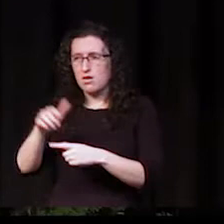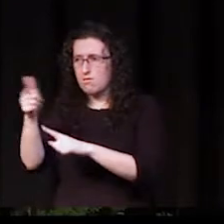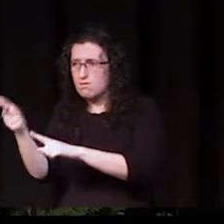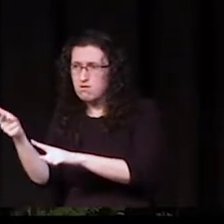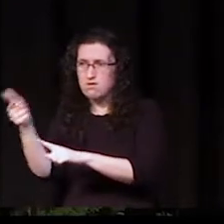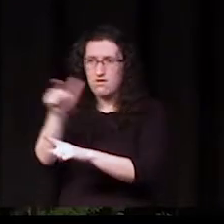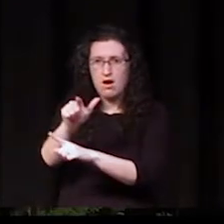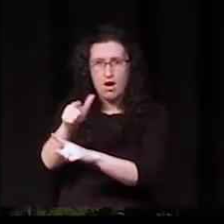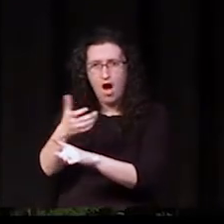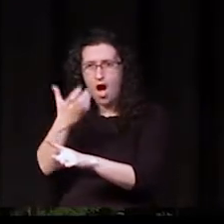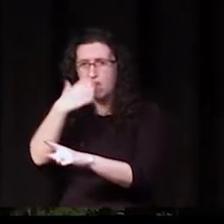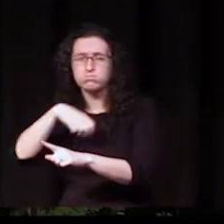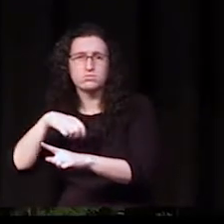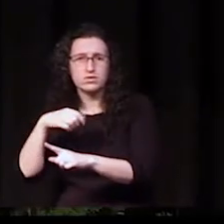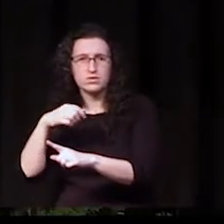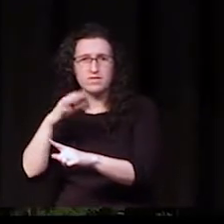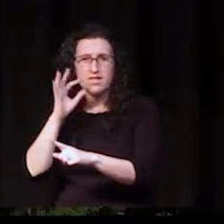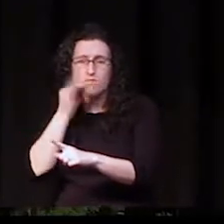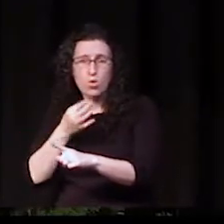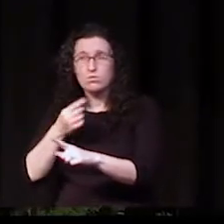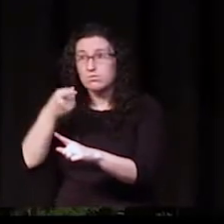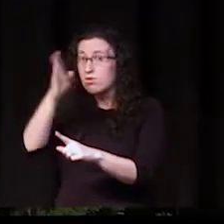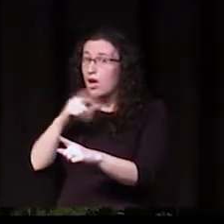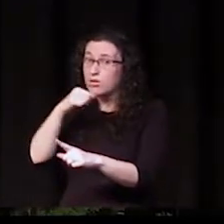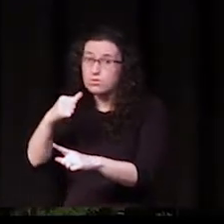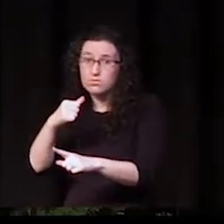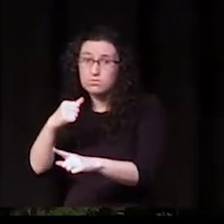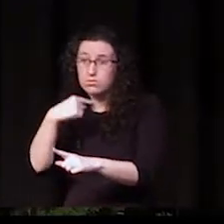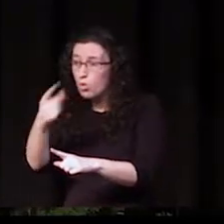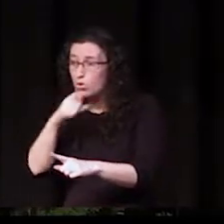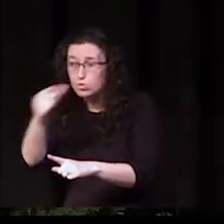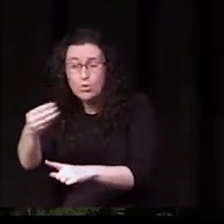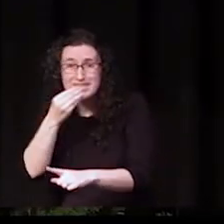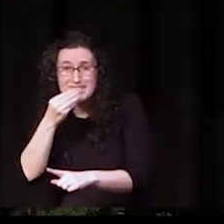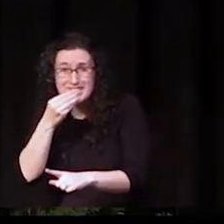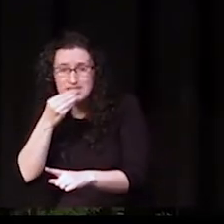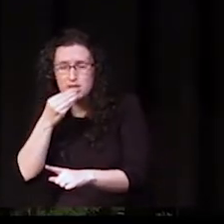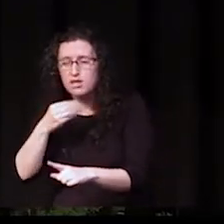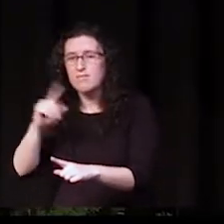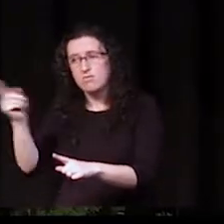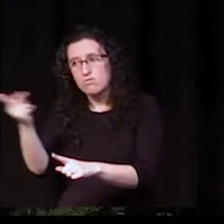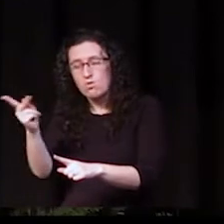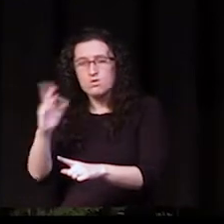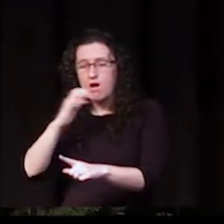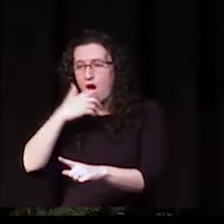of that fruit, the forbidden fruit, there was a slit cut in the air of the garden.